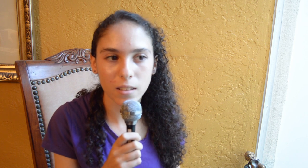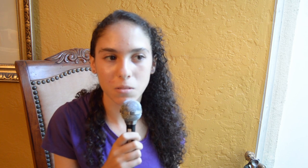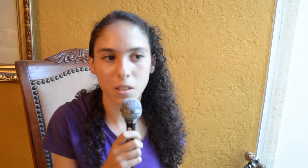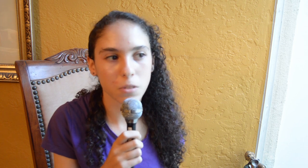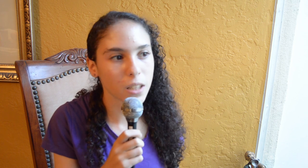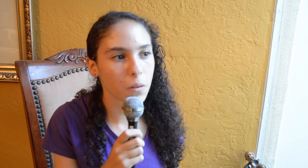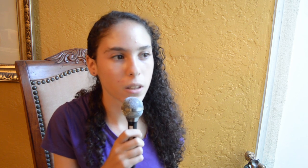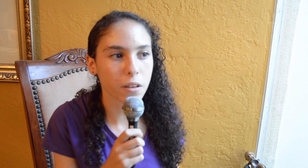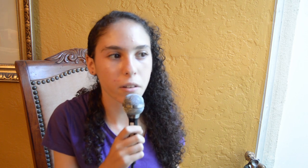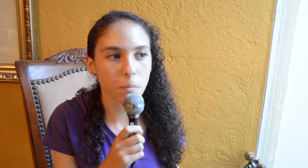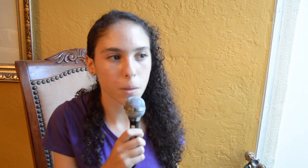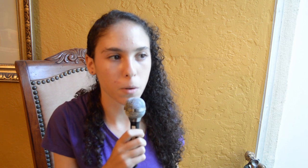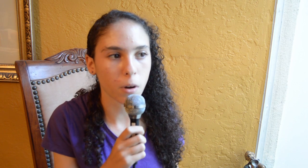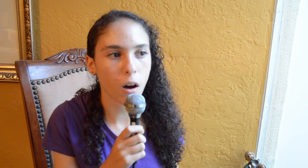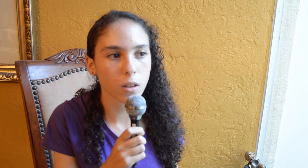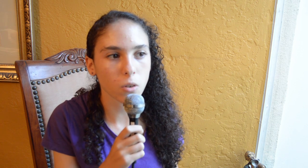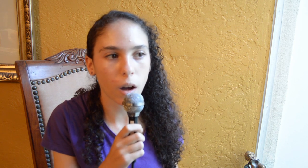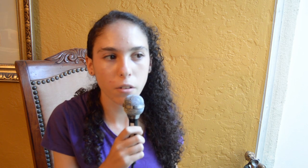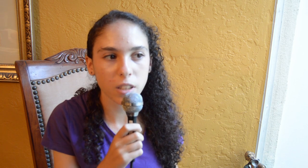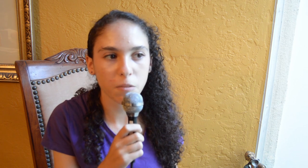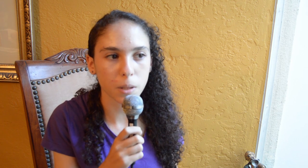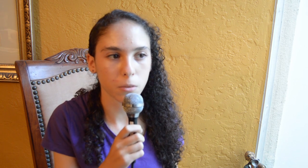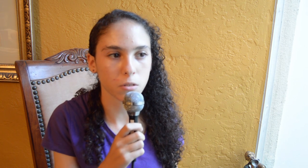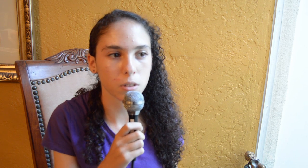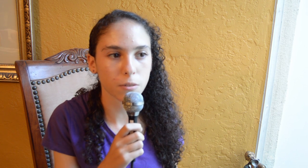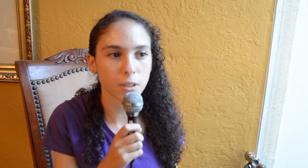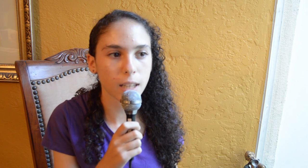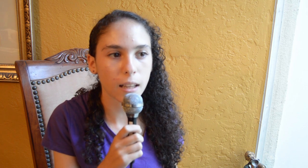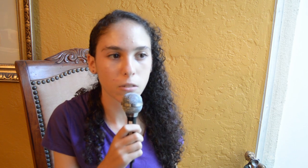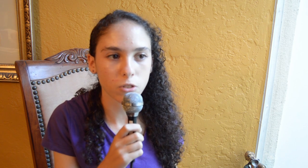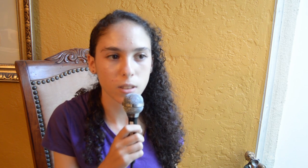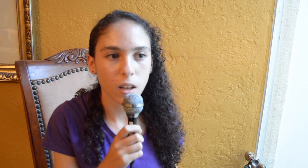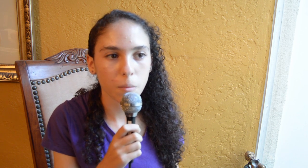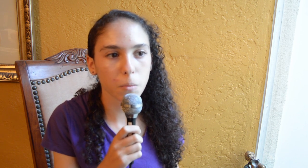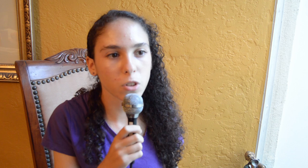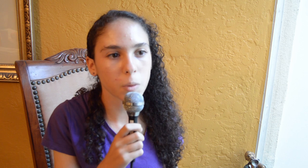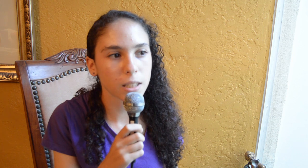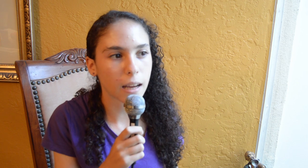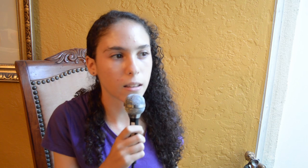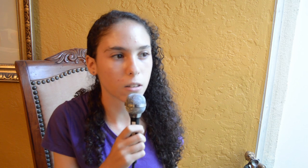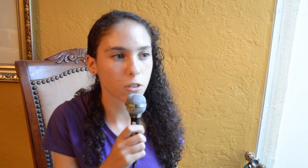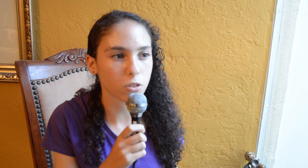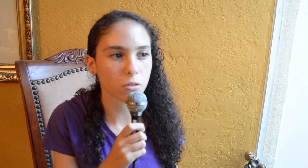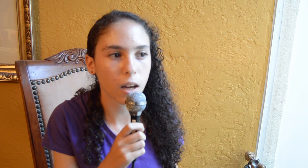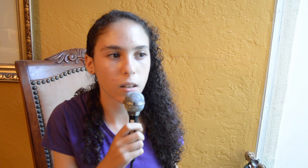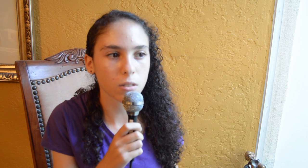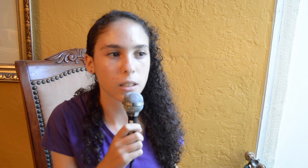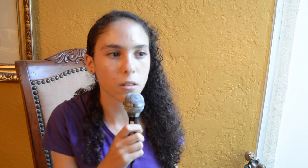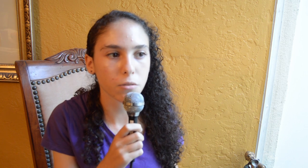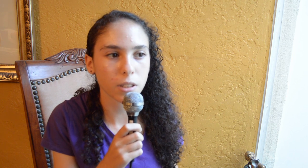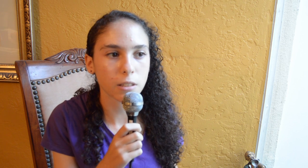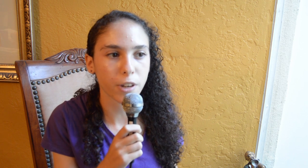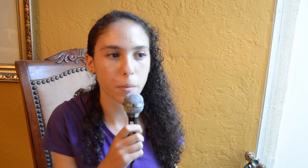allows them to communicate with hearing people but also other deaf people who use different sign languages. People who speak with sign language that do not know standard written